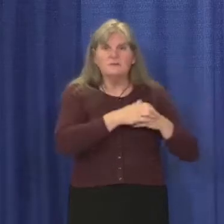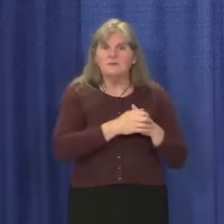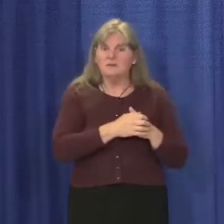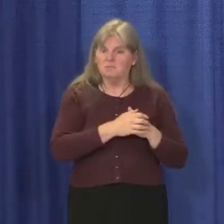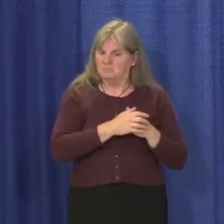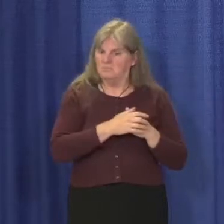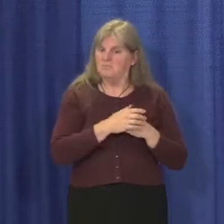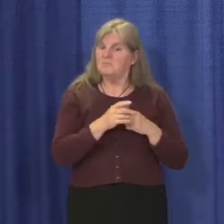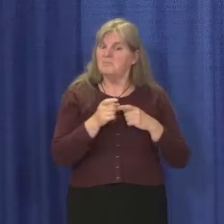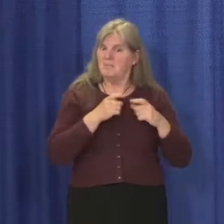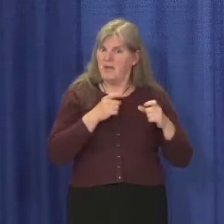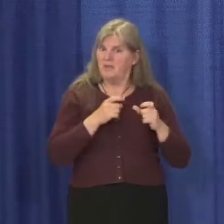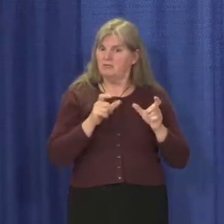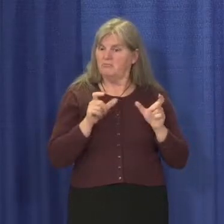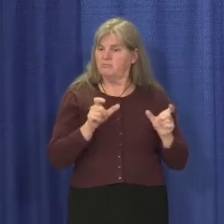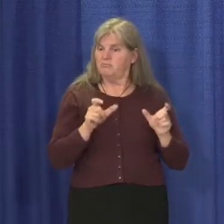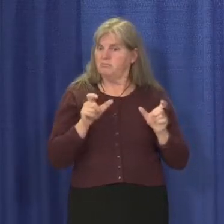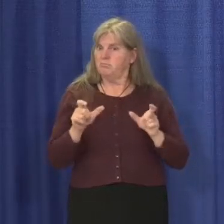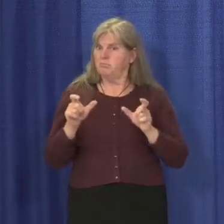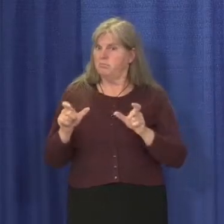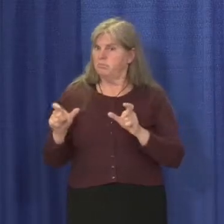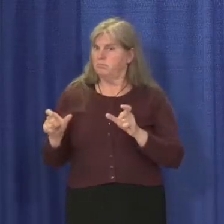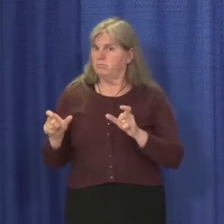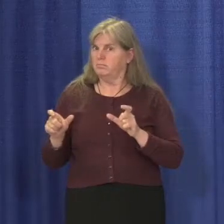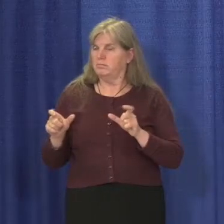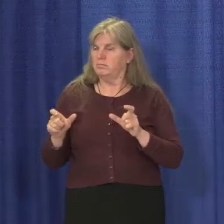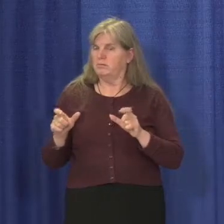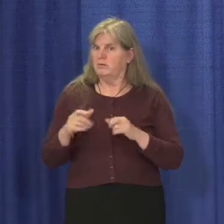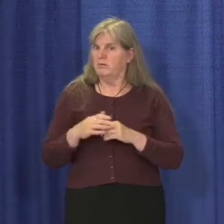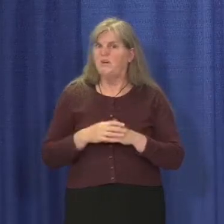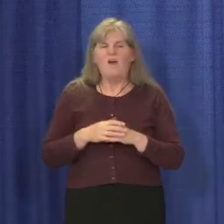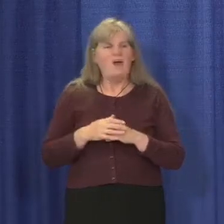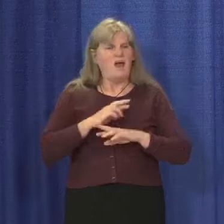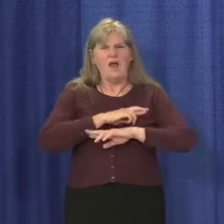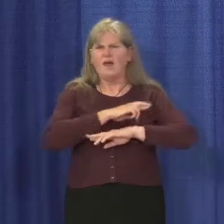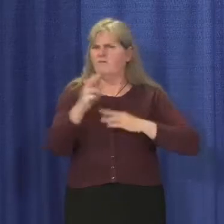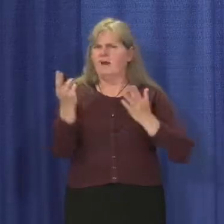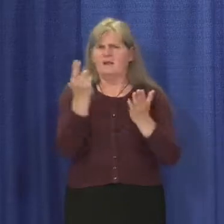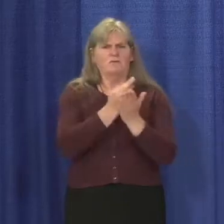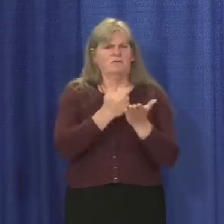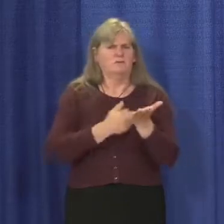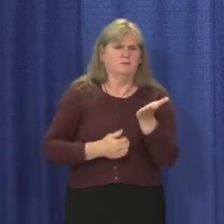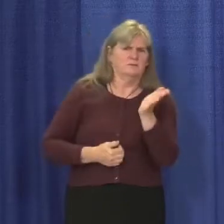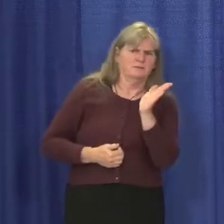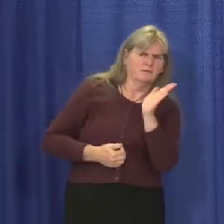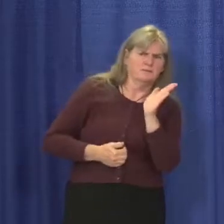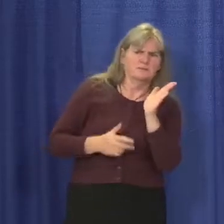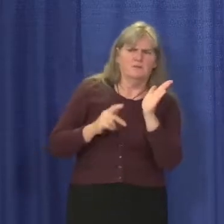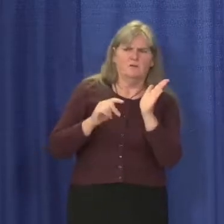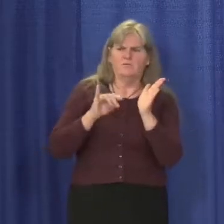contain spread. We do have all the other tools as well and we will continue to